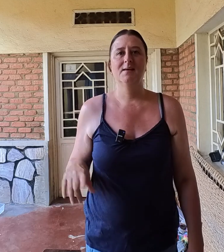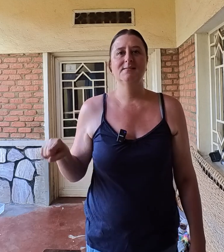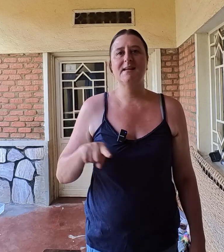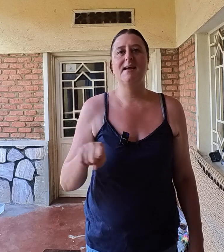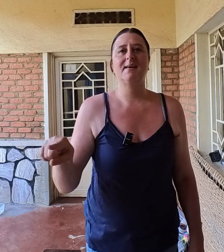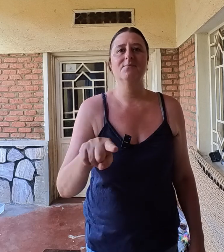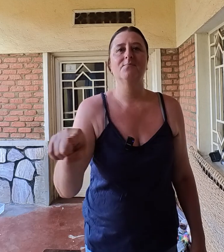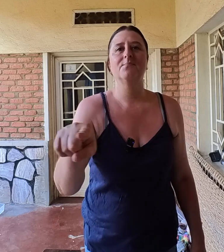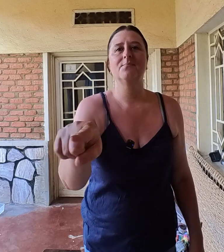Snake.